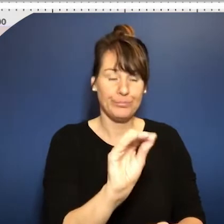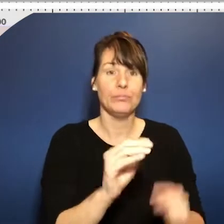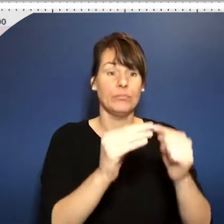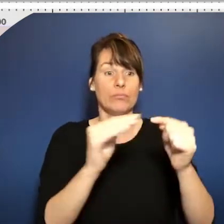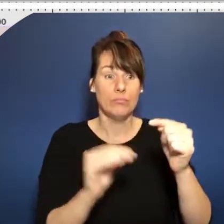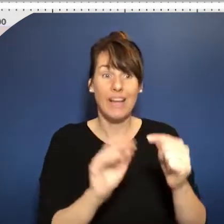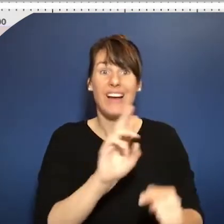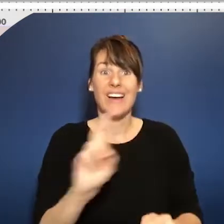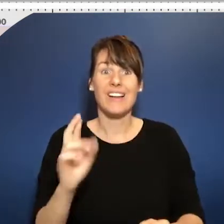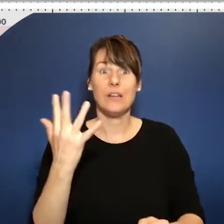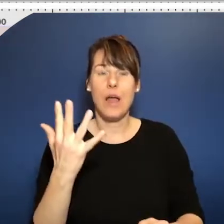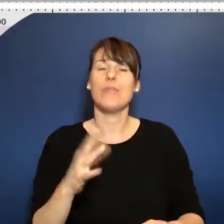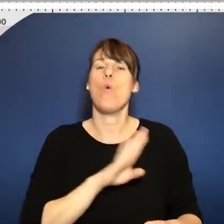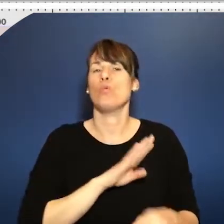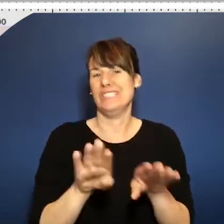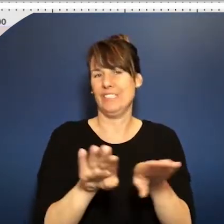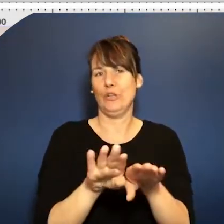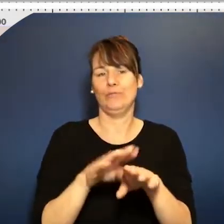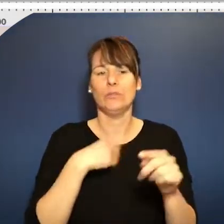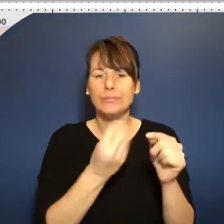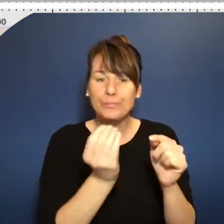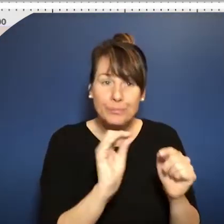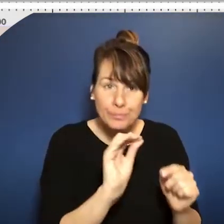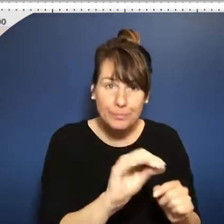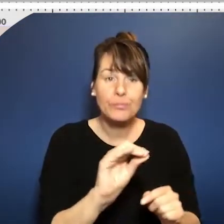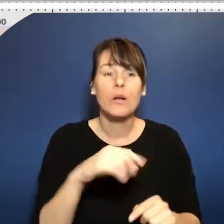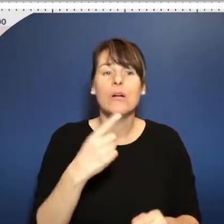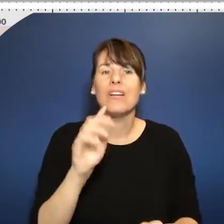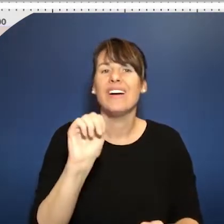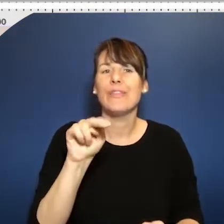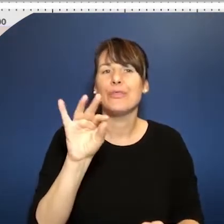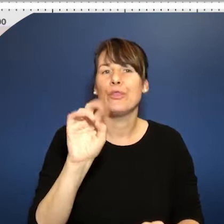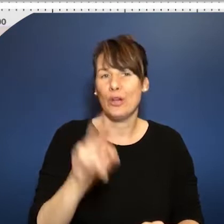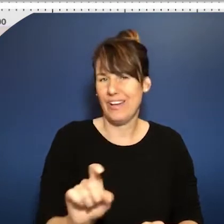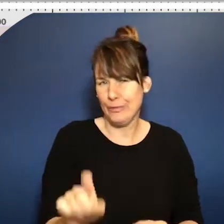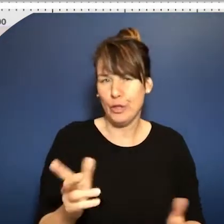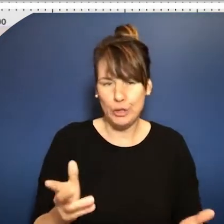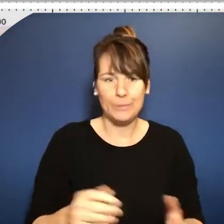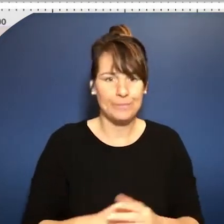and I do the same thing for the right hand. I write BOOK and I click on Enter.